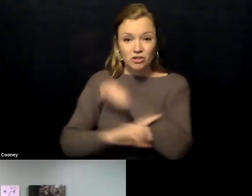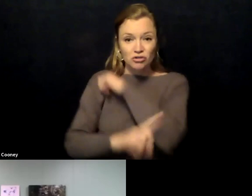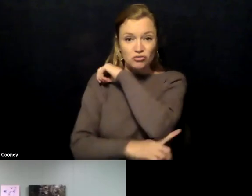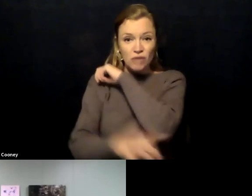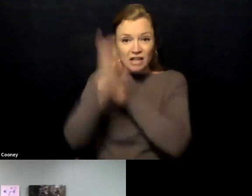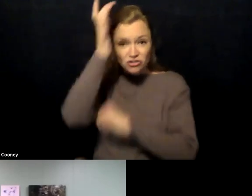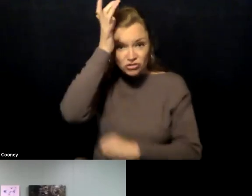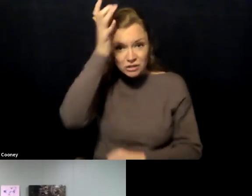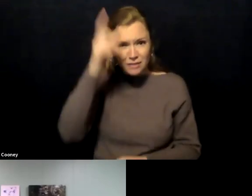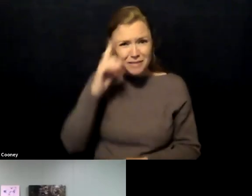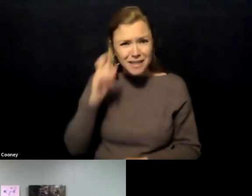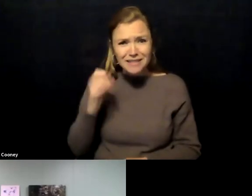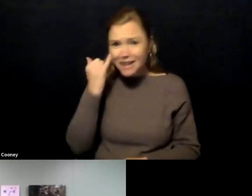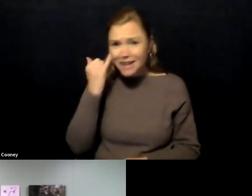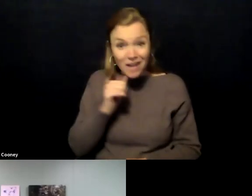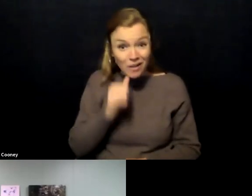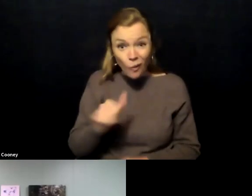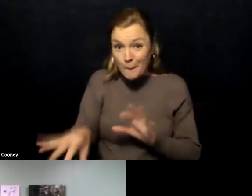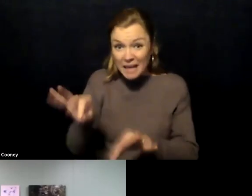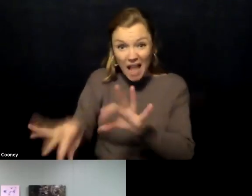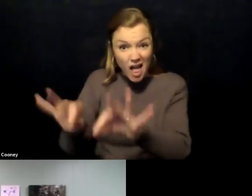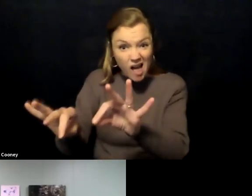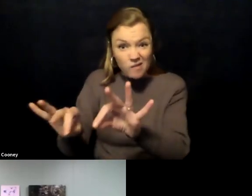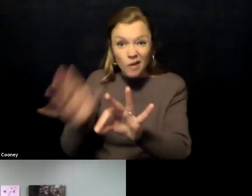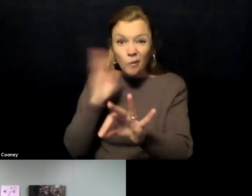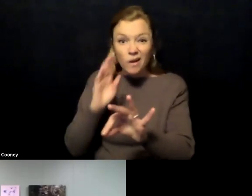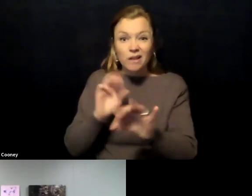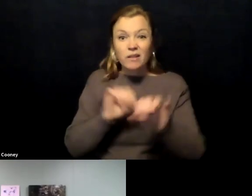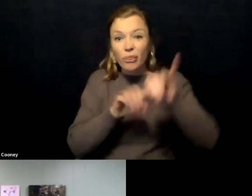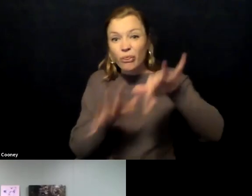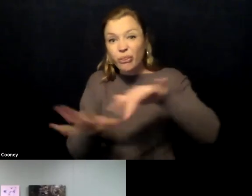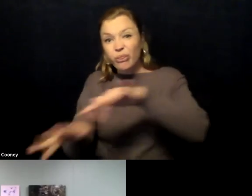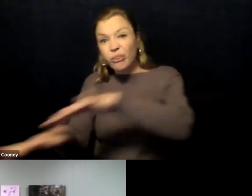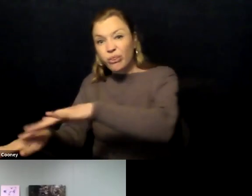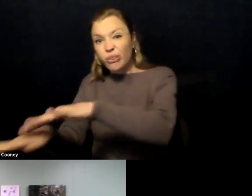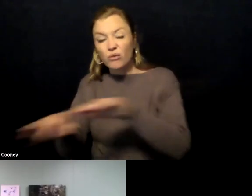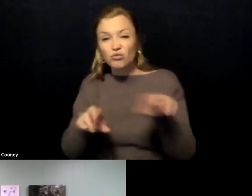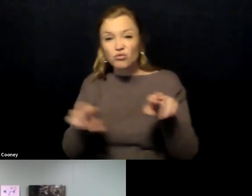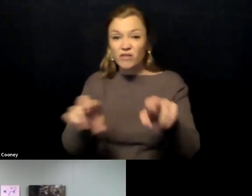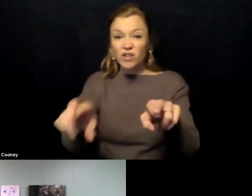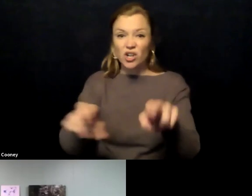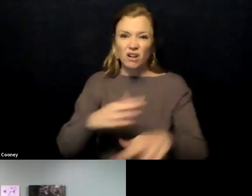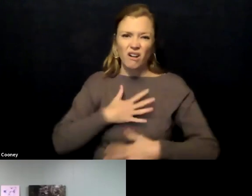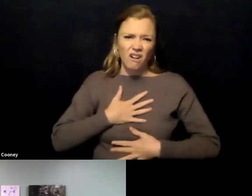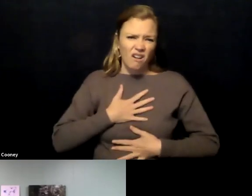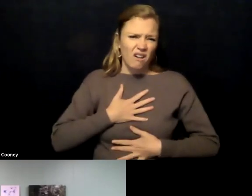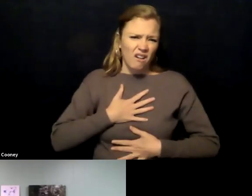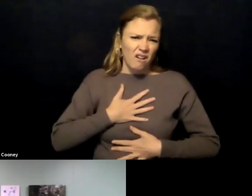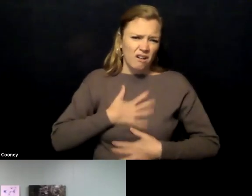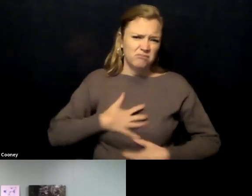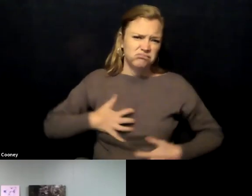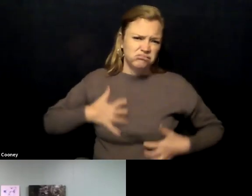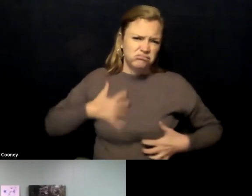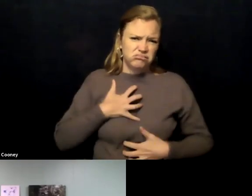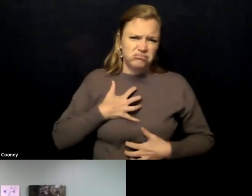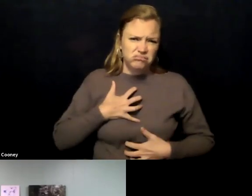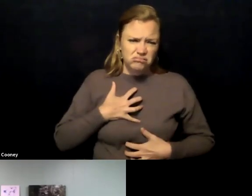crazy! You know it's just like I said it's such a huge topic, it feels overwhelming so I just kind of